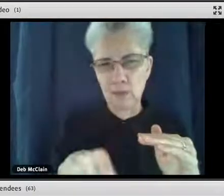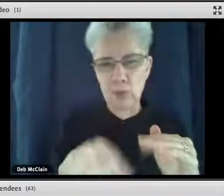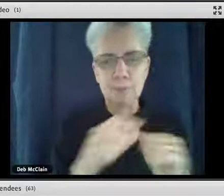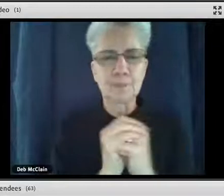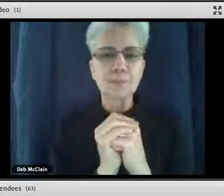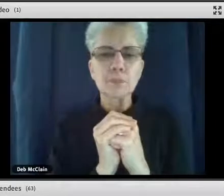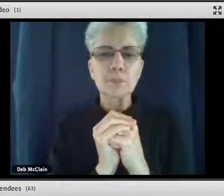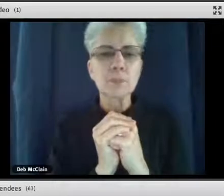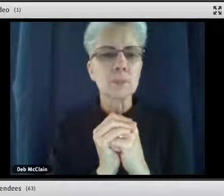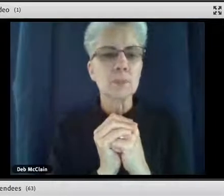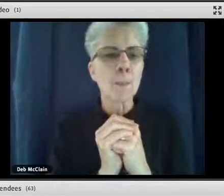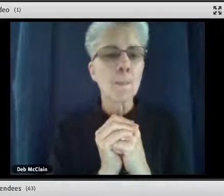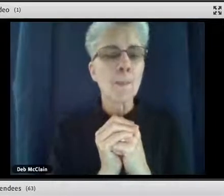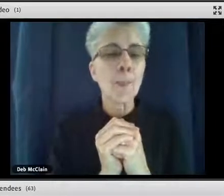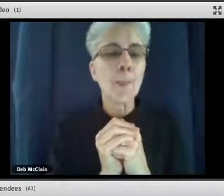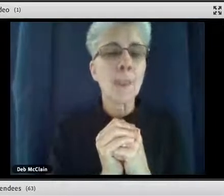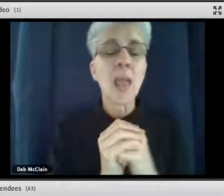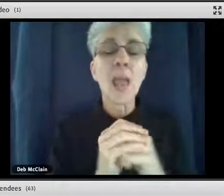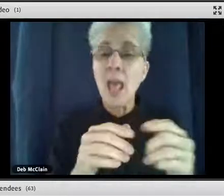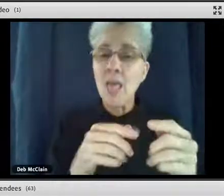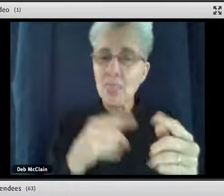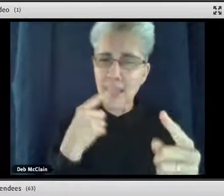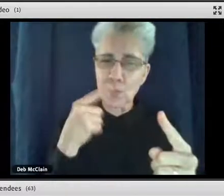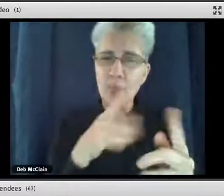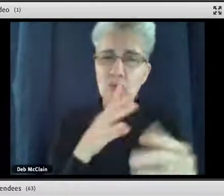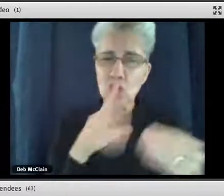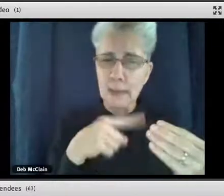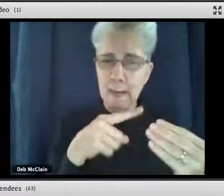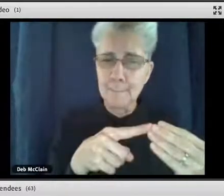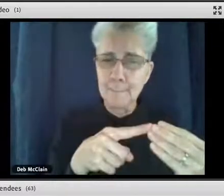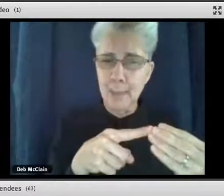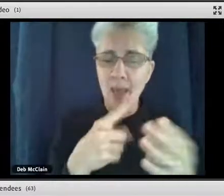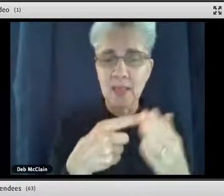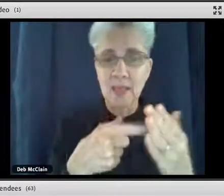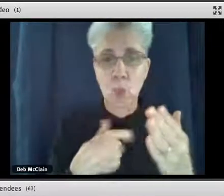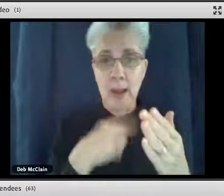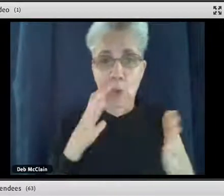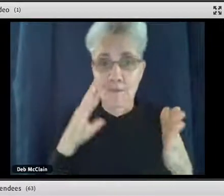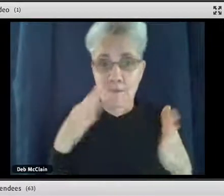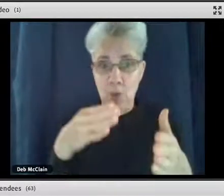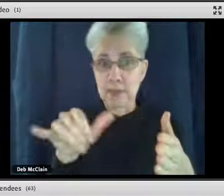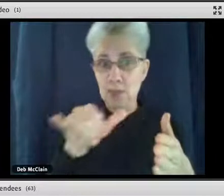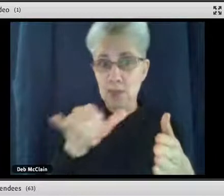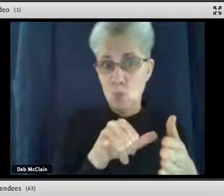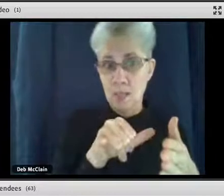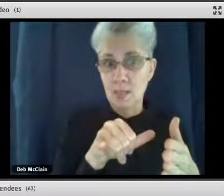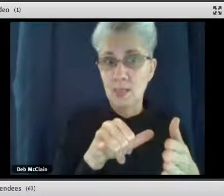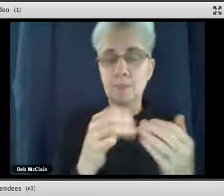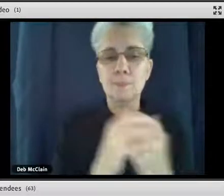But I'll show you what those are. Okay, so that's primarily what they're talking about. And that's primarily what I'm going to be talking about here this morning.